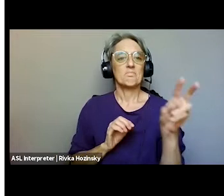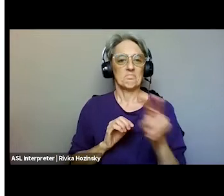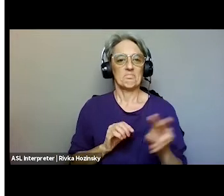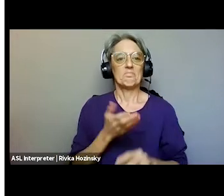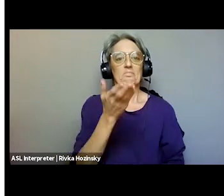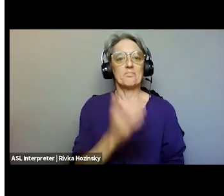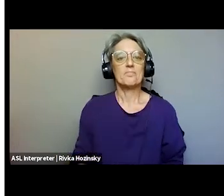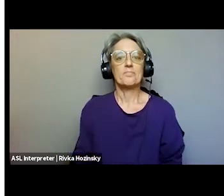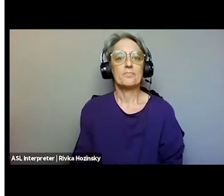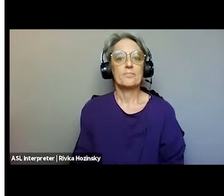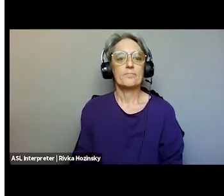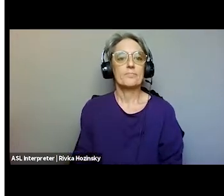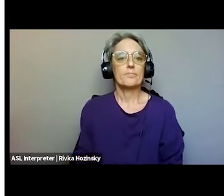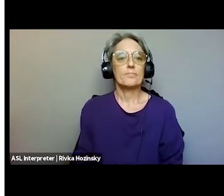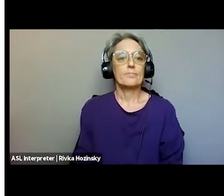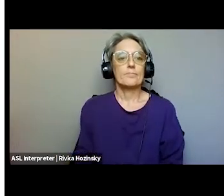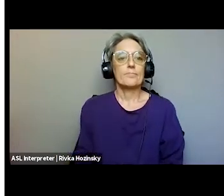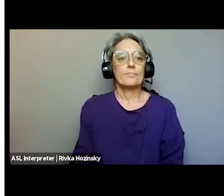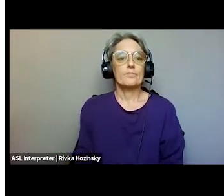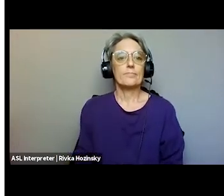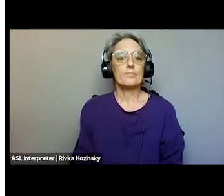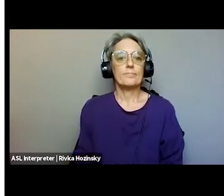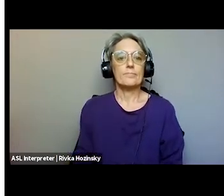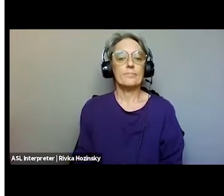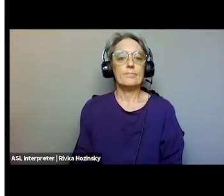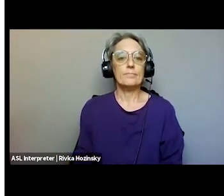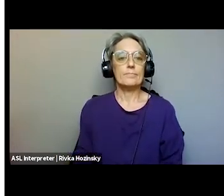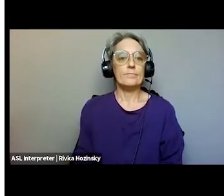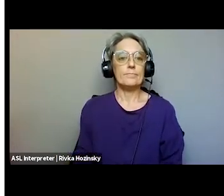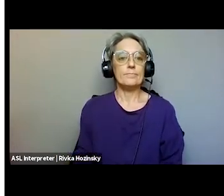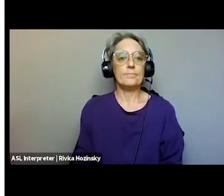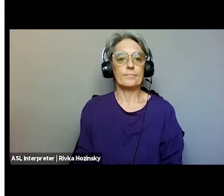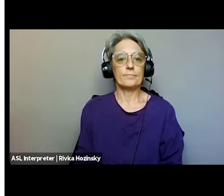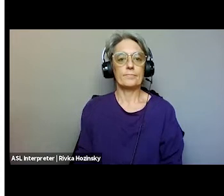any quote, normal, mom because I was afraid if people thought I couldn't do it then they would